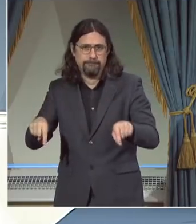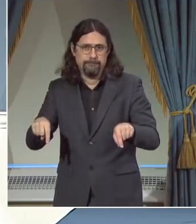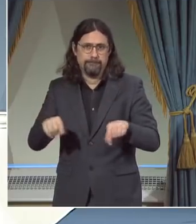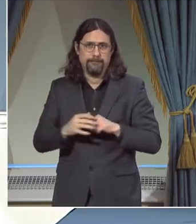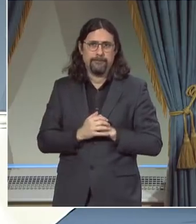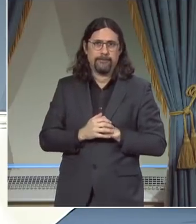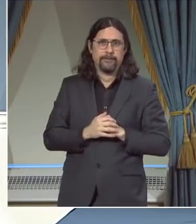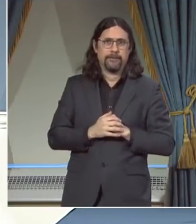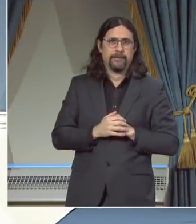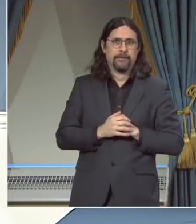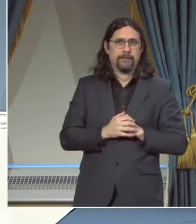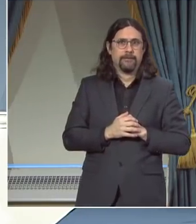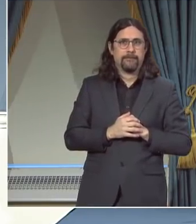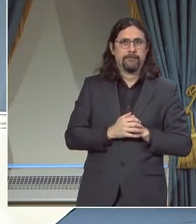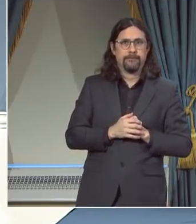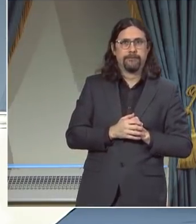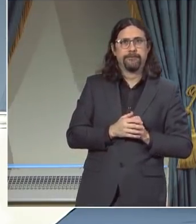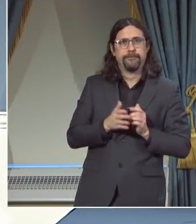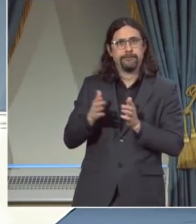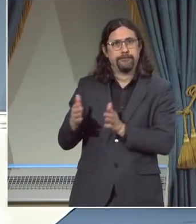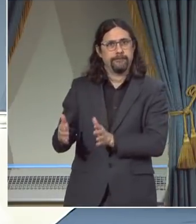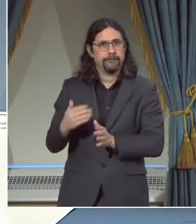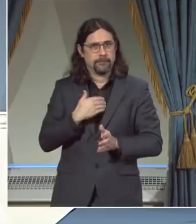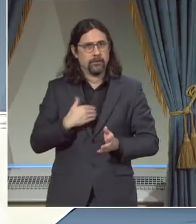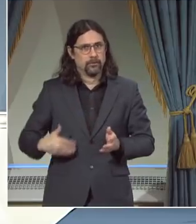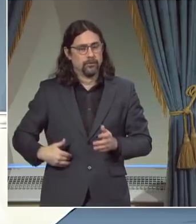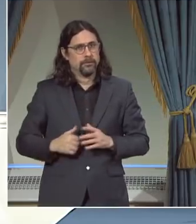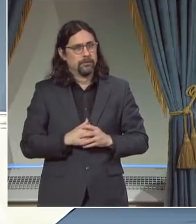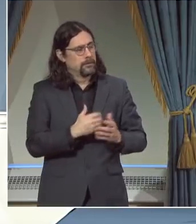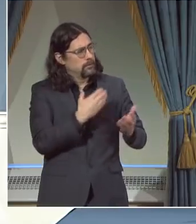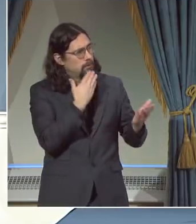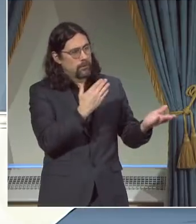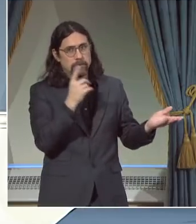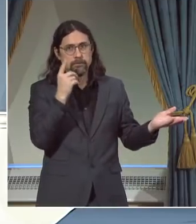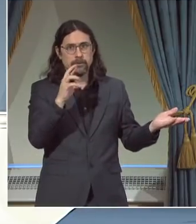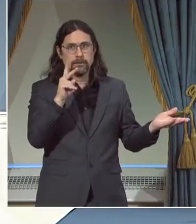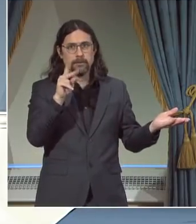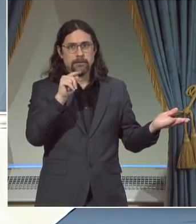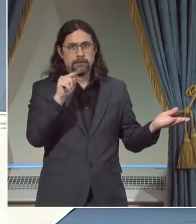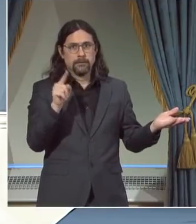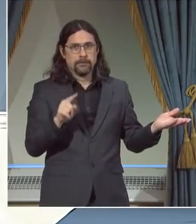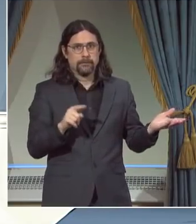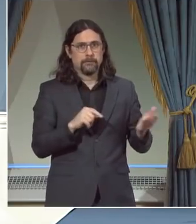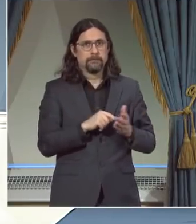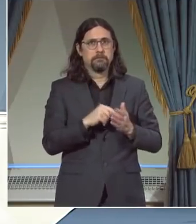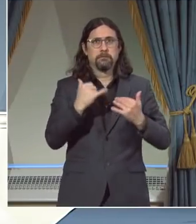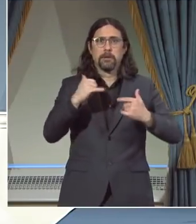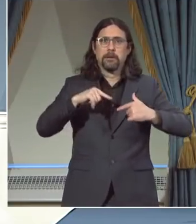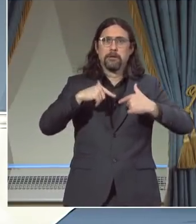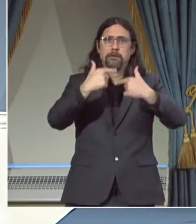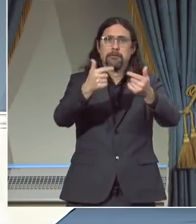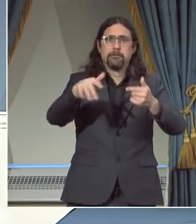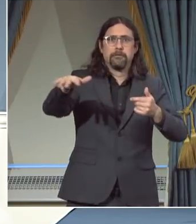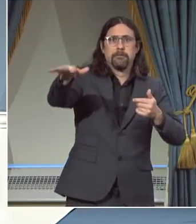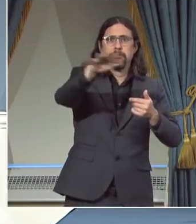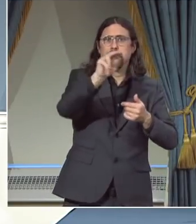GO TO QUESTIONS, AND PLEASE LET ME HEAR HET MENA AND THE OUTLET. GO AHEAD. HI. JUST A QUICK NOTE ATH TE OPT.